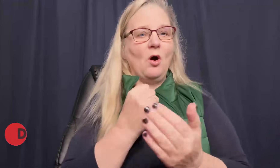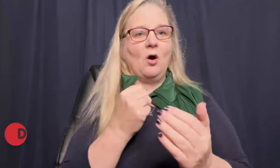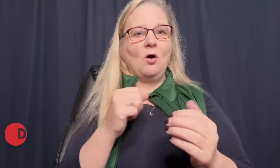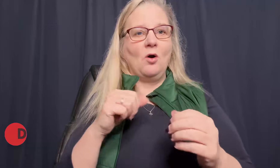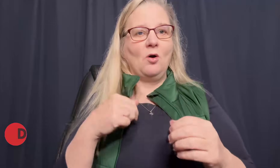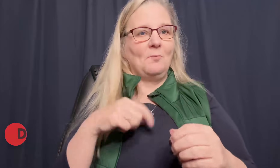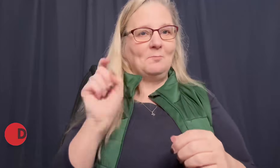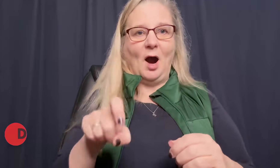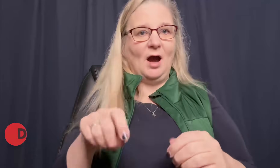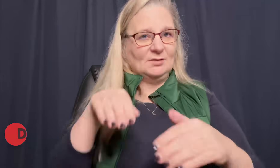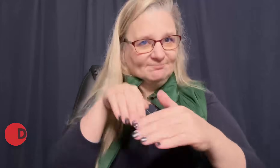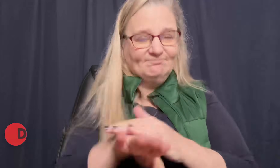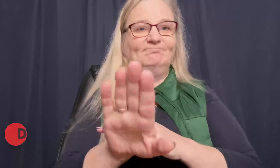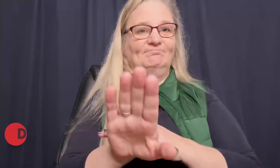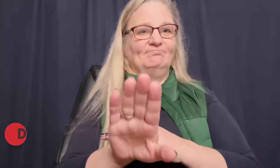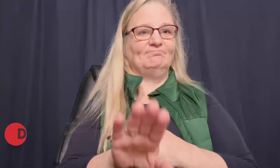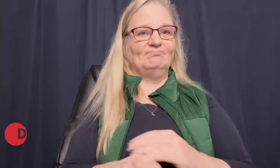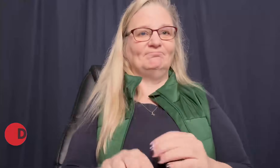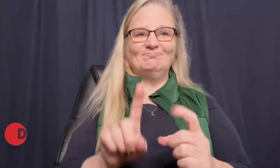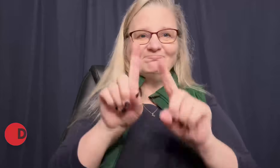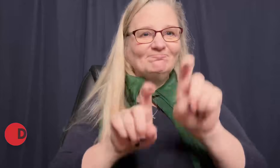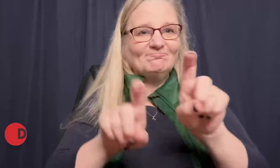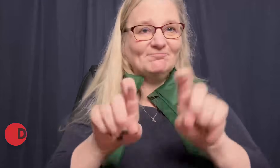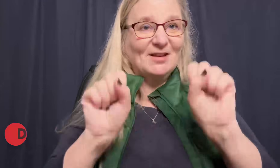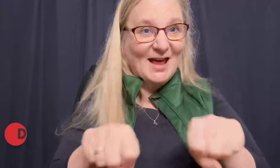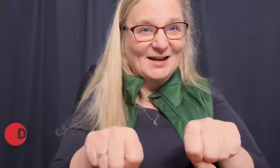It allowed me to ask questions easily and understand everything more clearly.